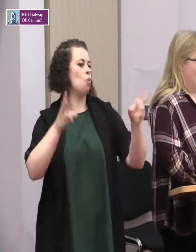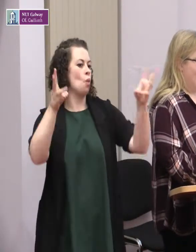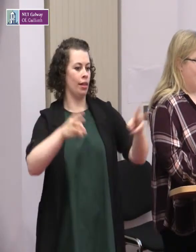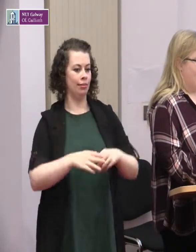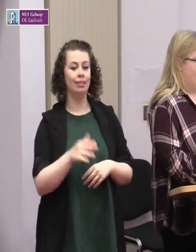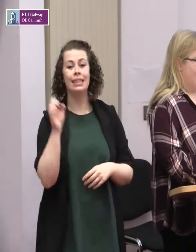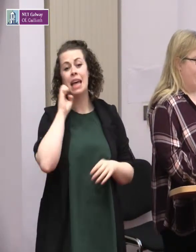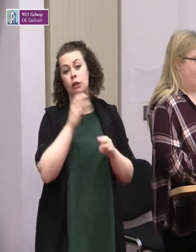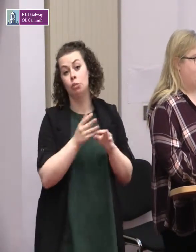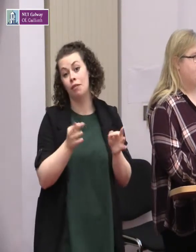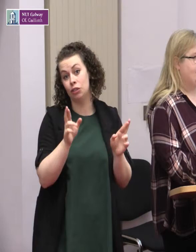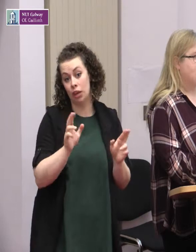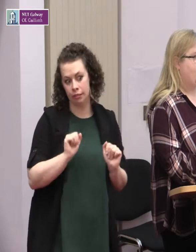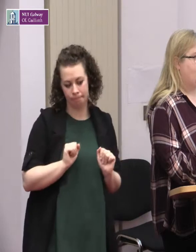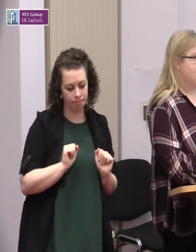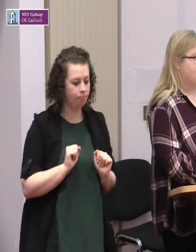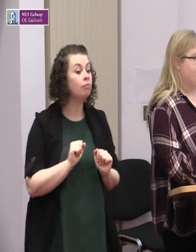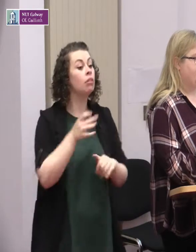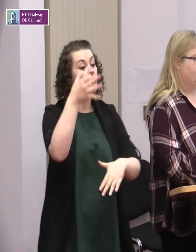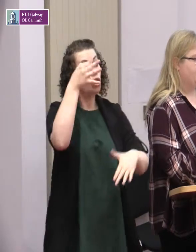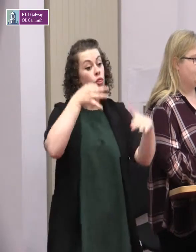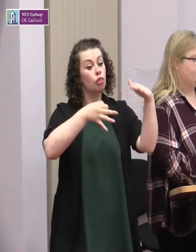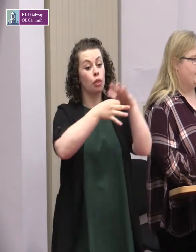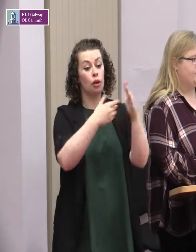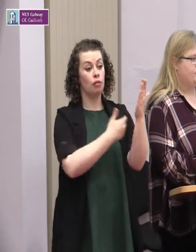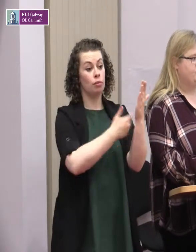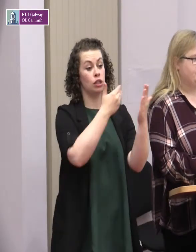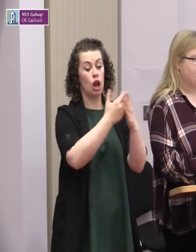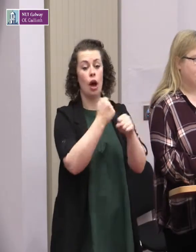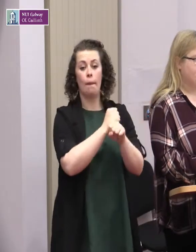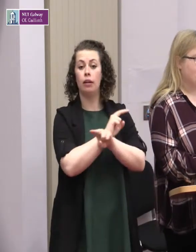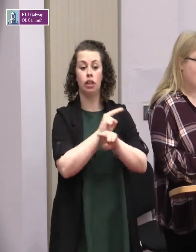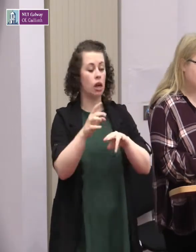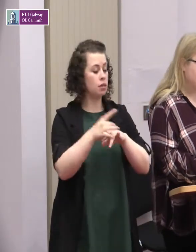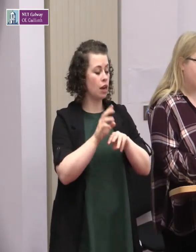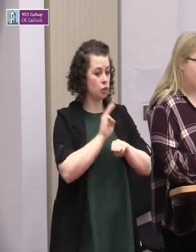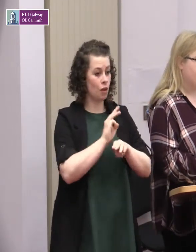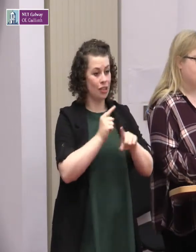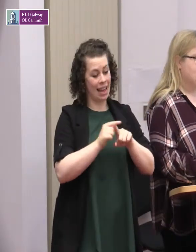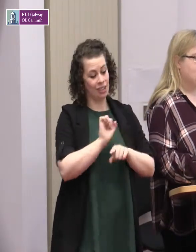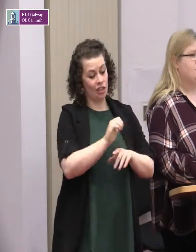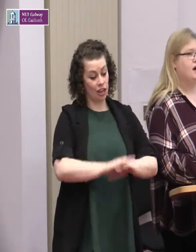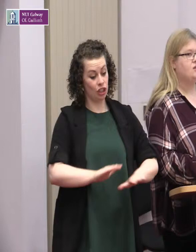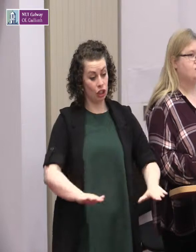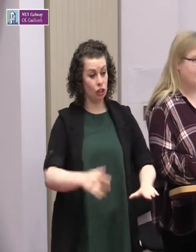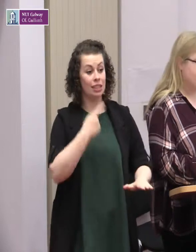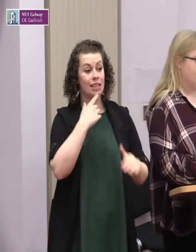The state policy here on unmarried mothers and their children also involved the incarceration